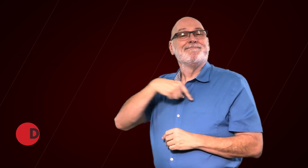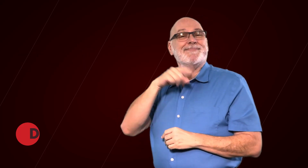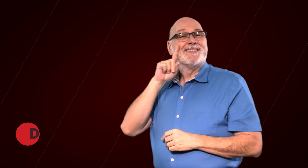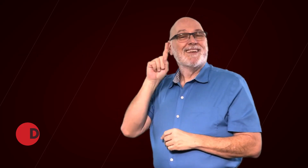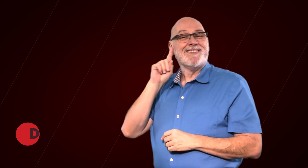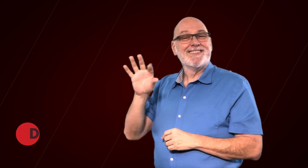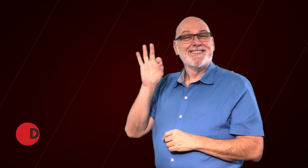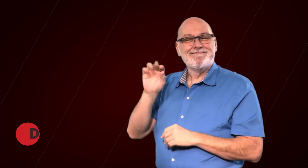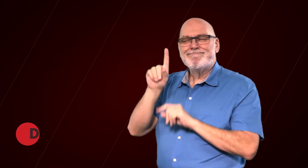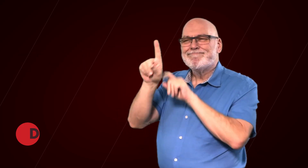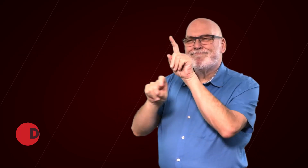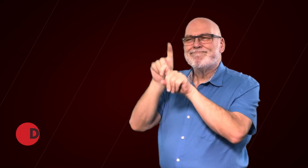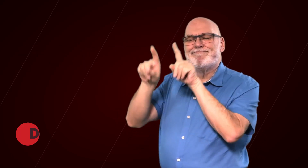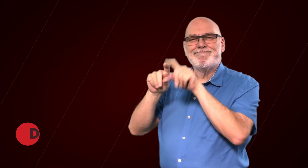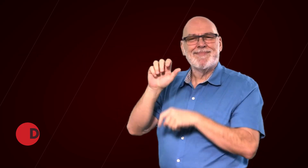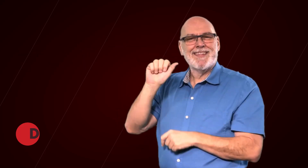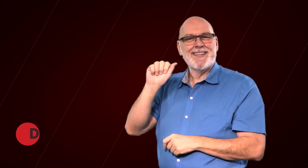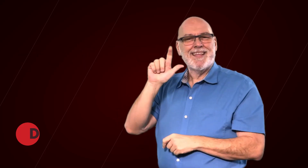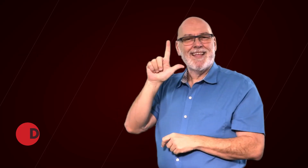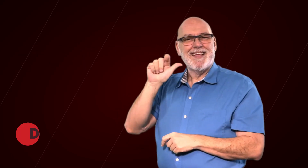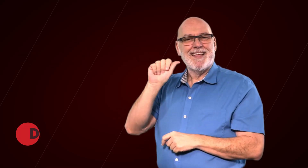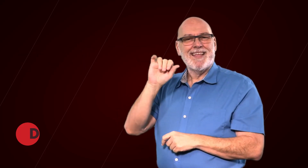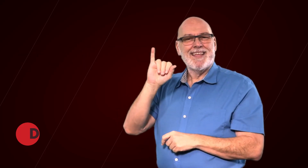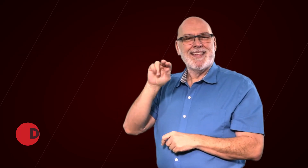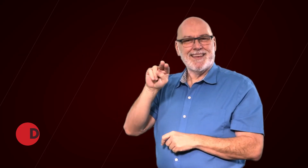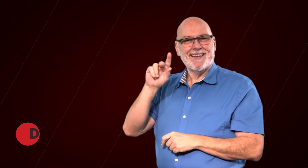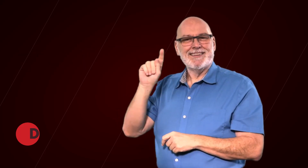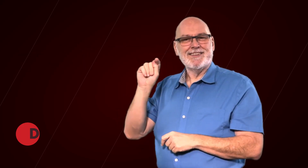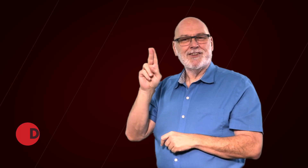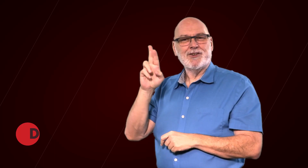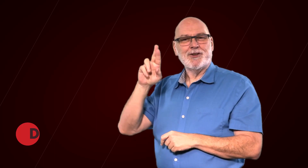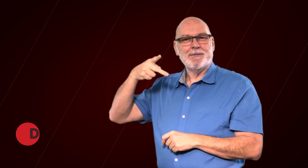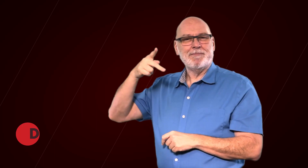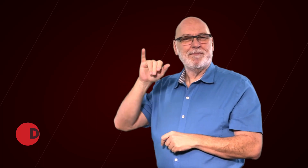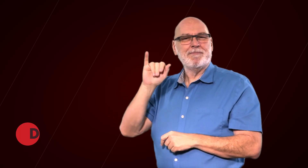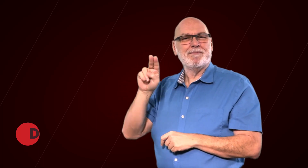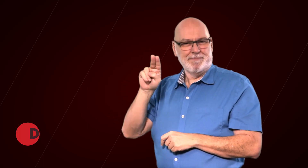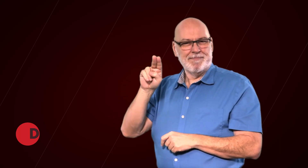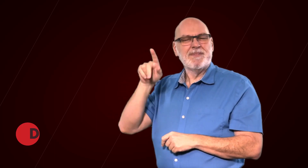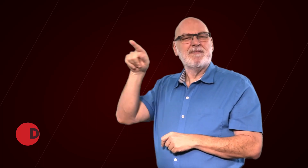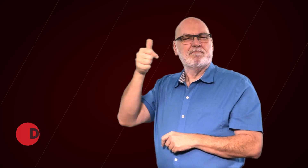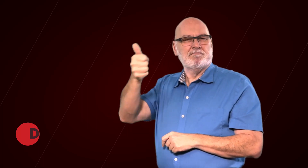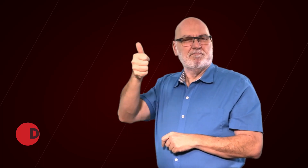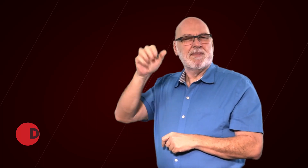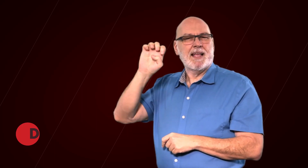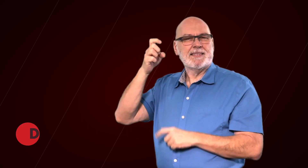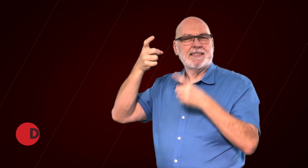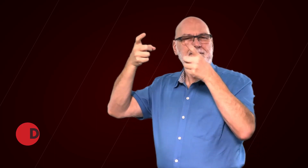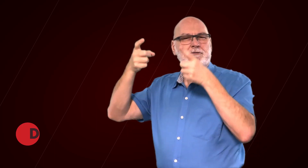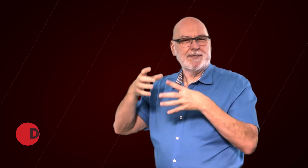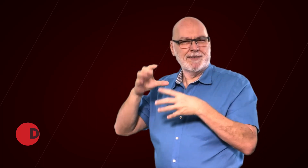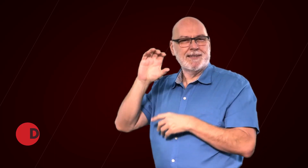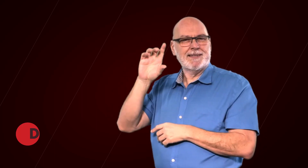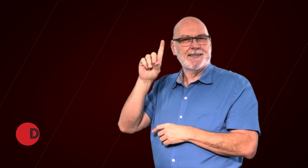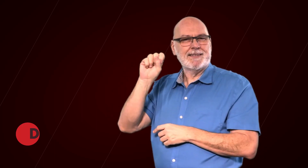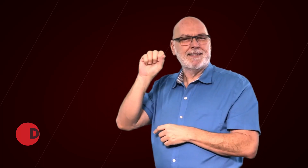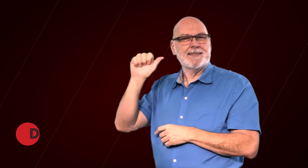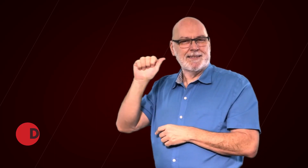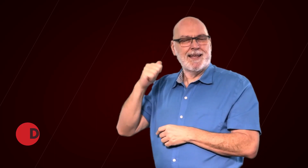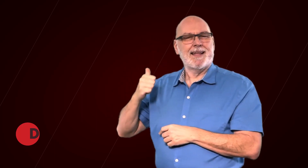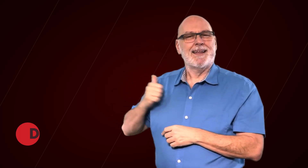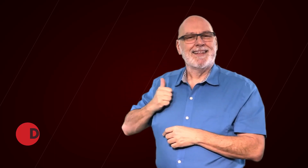DeafDots asked Alain Turpin, the Executive Director of Canadian Deaf